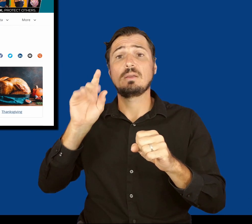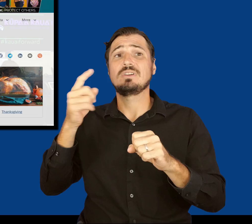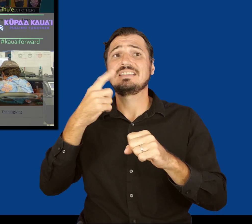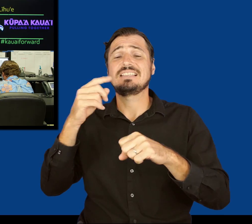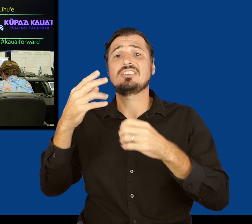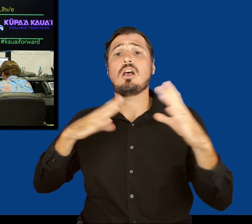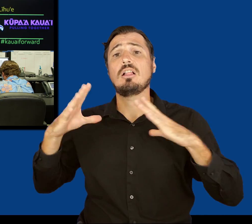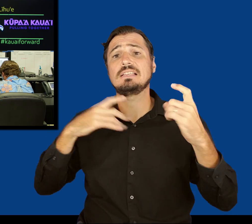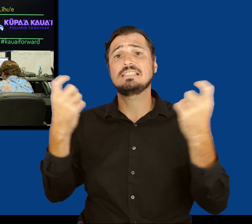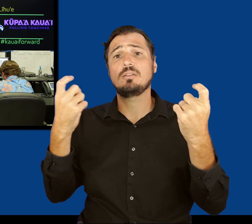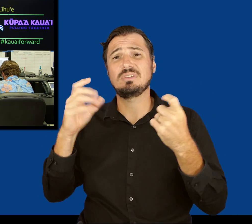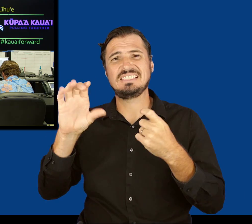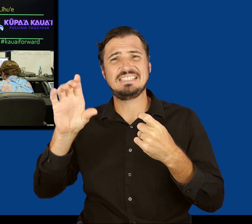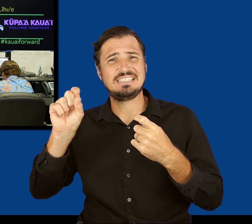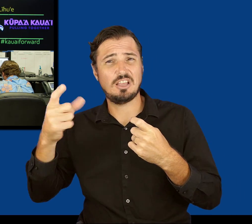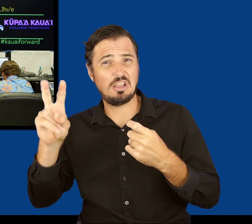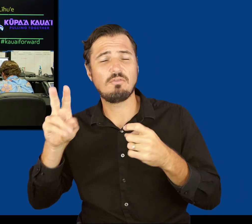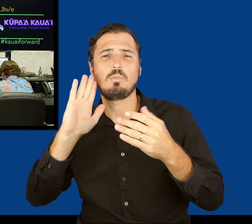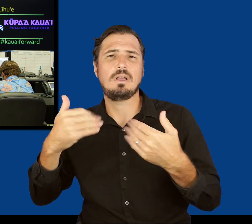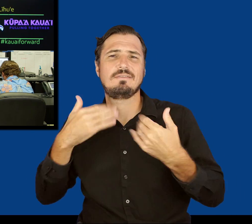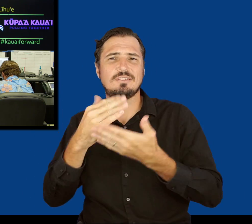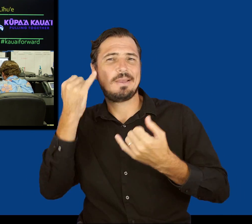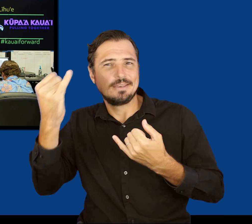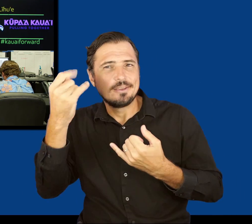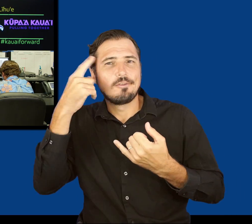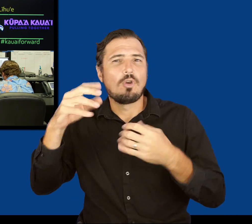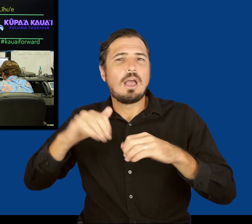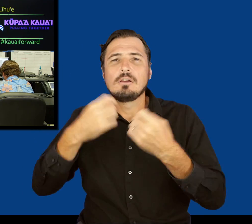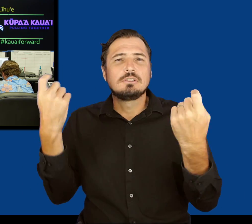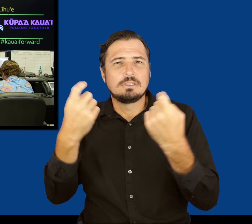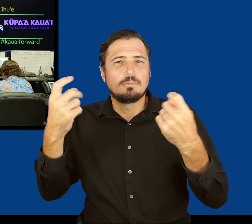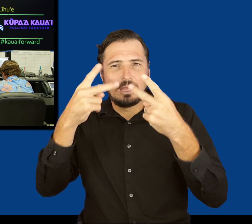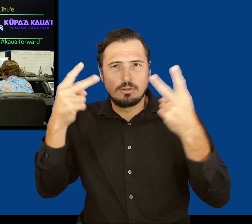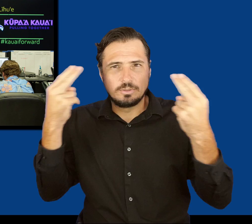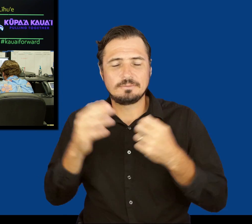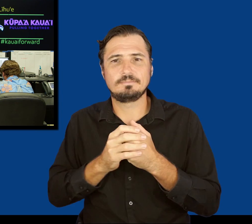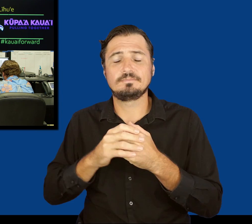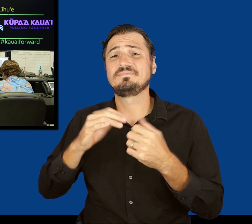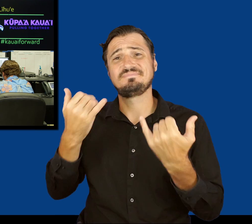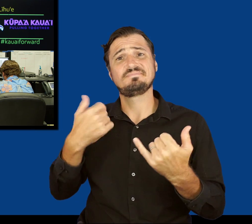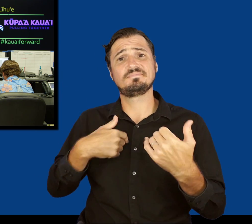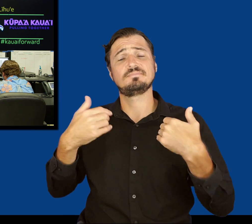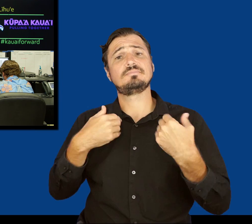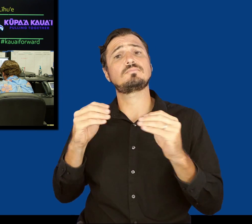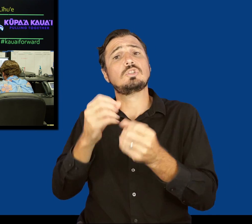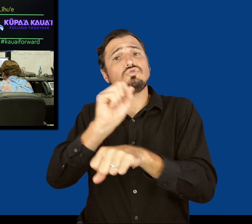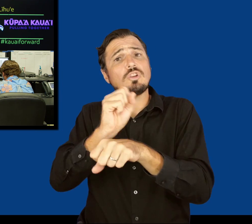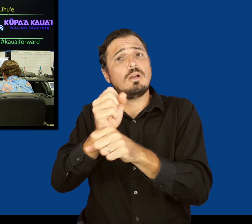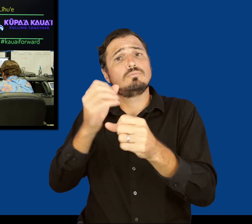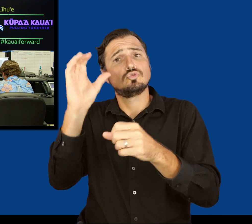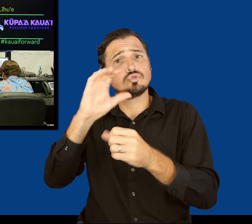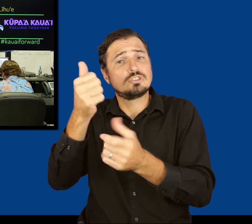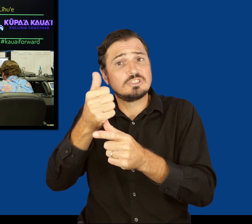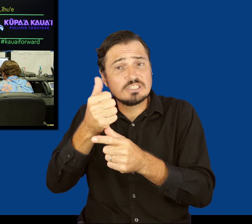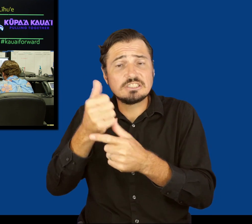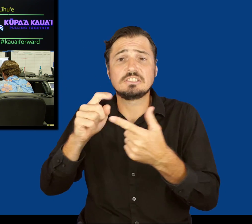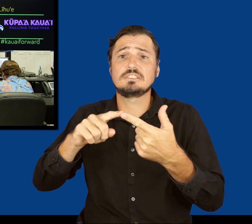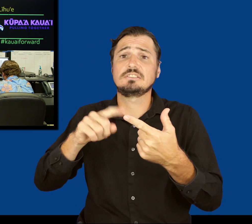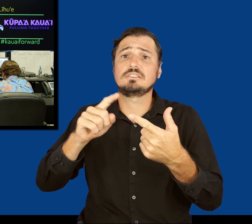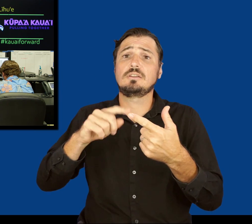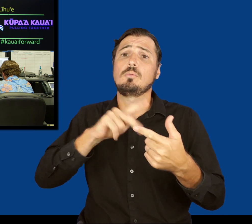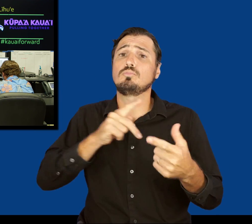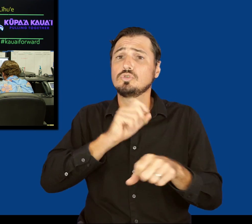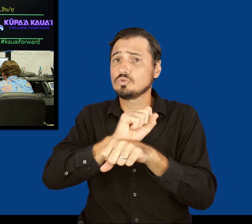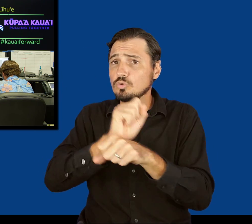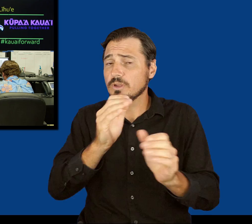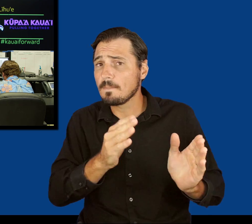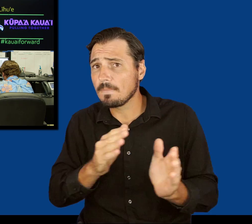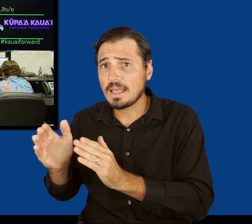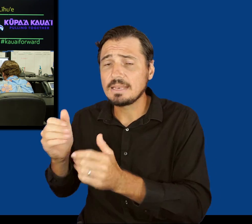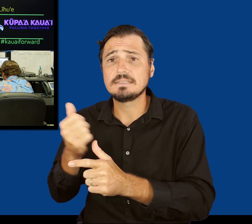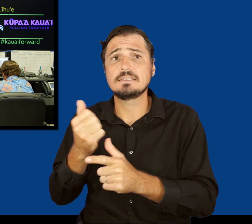The American Job Center is offering services for both job seekers and employers, including job search assistance, personal career planning services, training opportunities and HireNet Hawaii